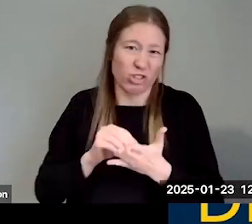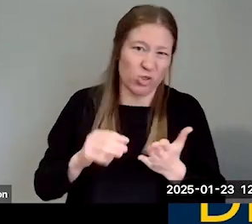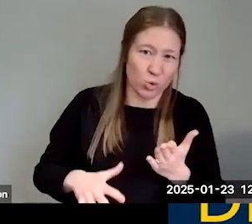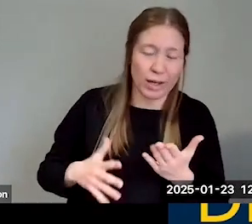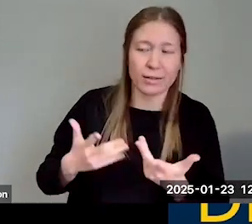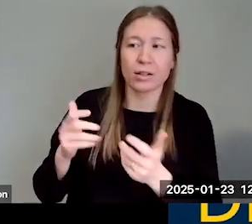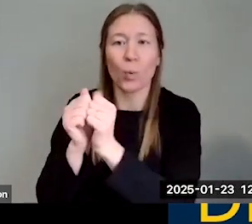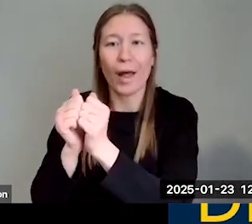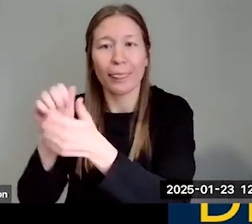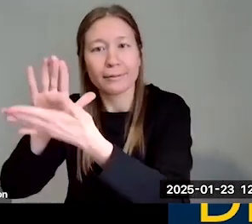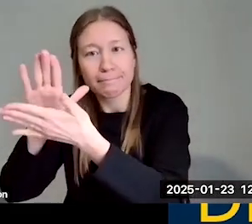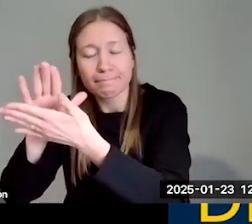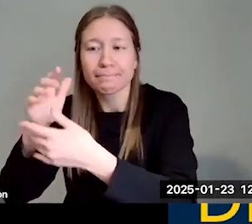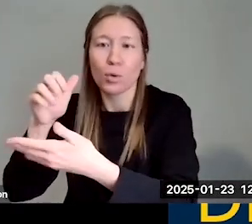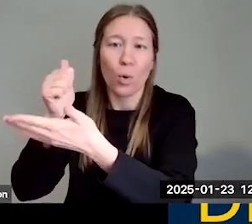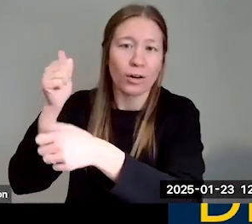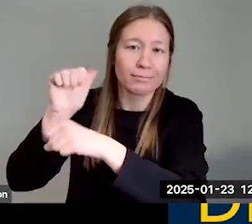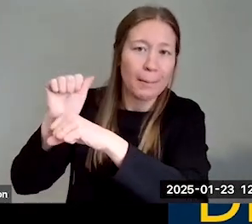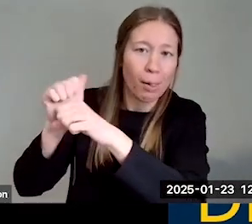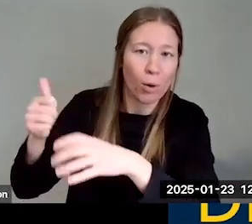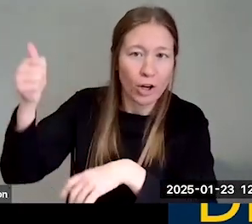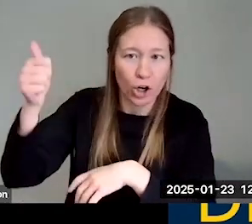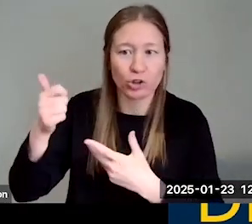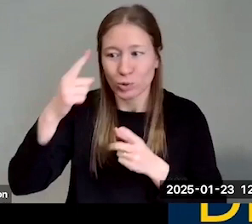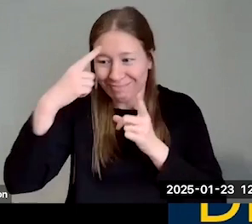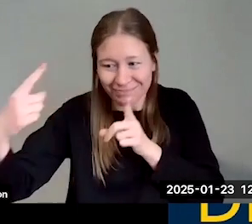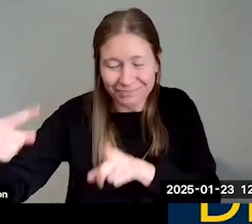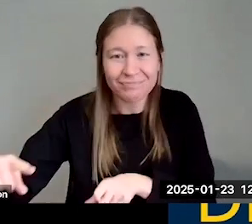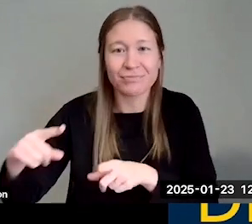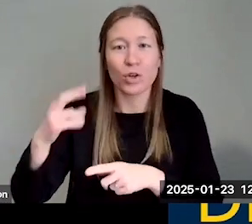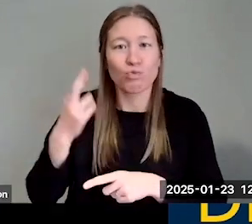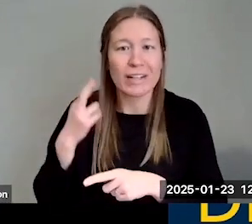to determine reasonable accommodations necessary for the disabled individual